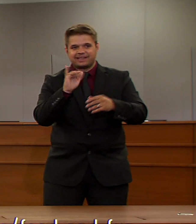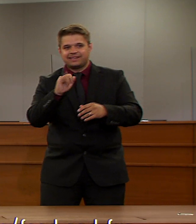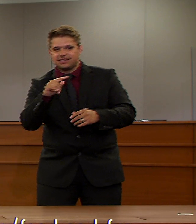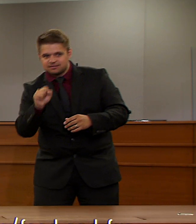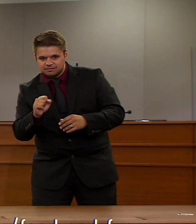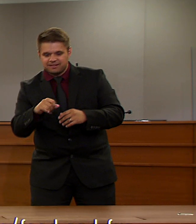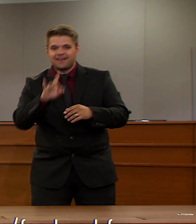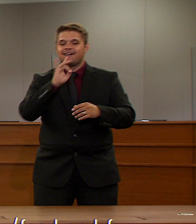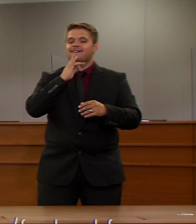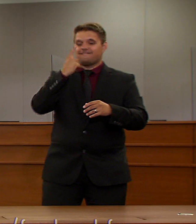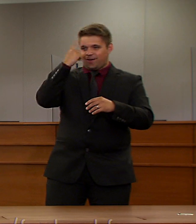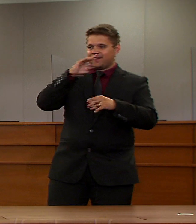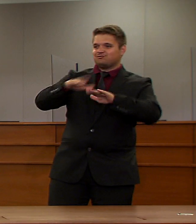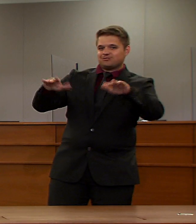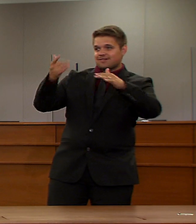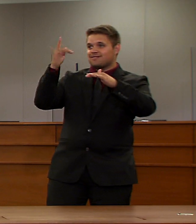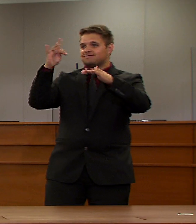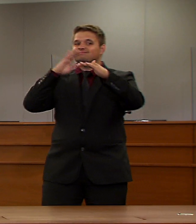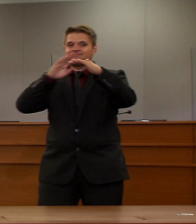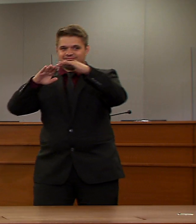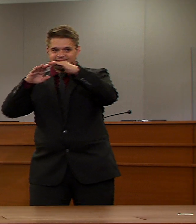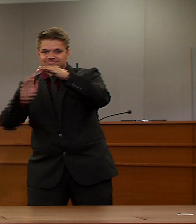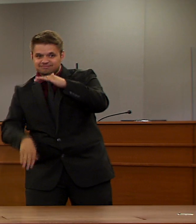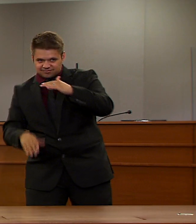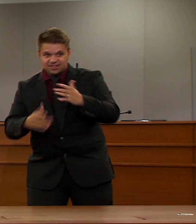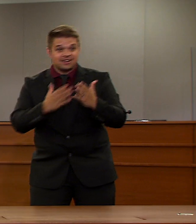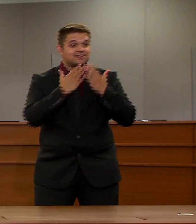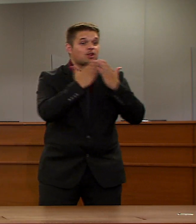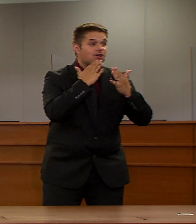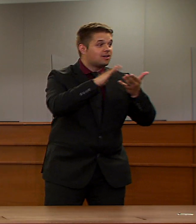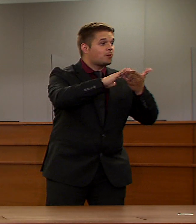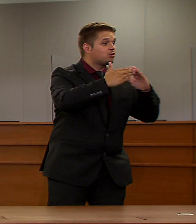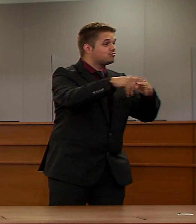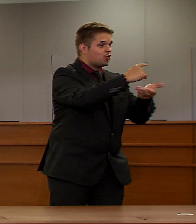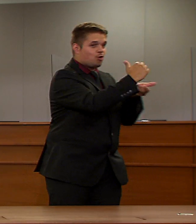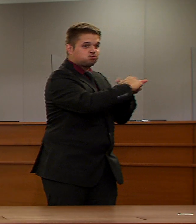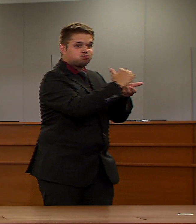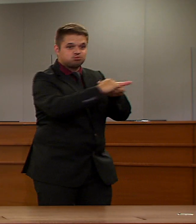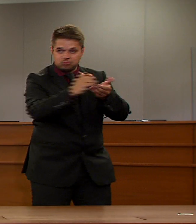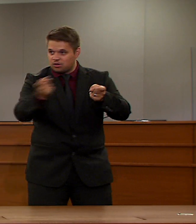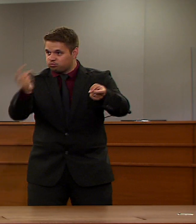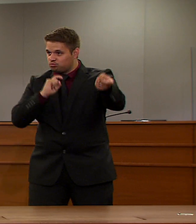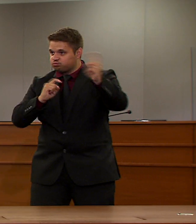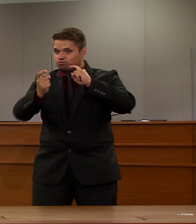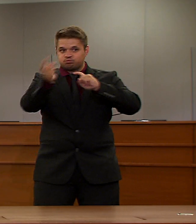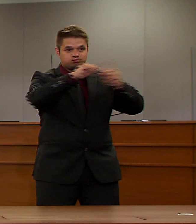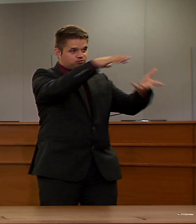partners who have donated project activity kits, such as Burgerville seed planting kits,